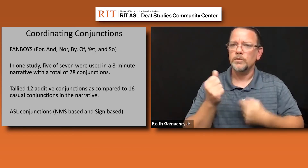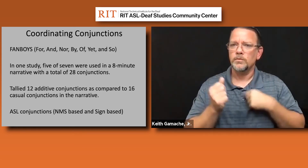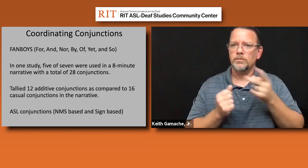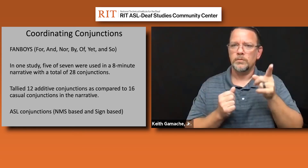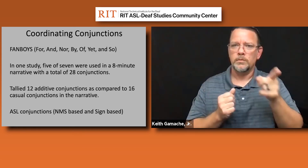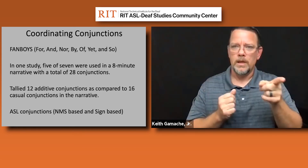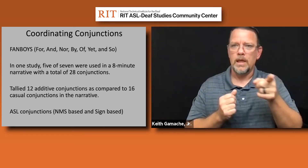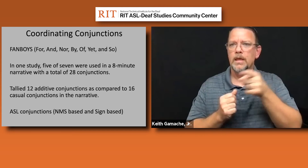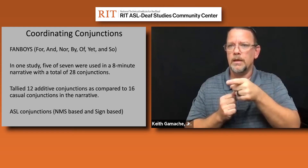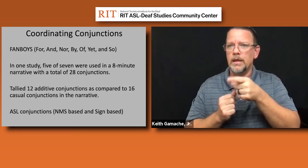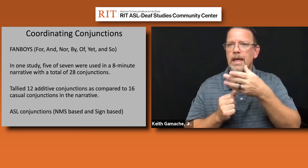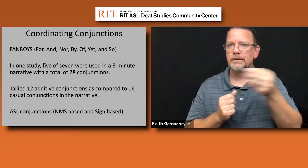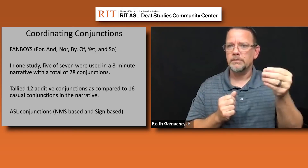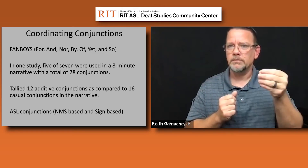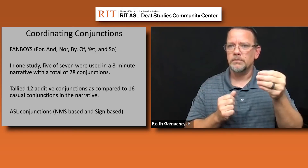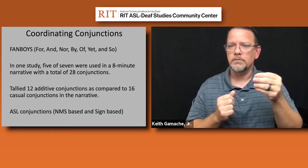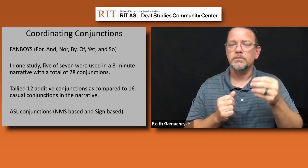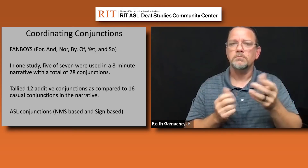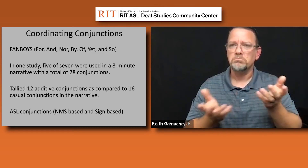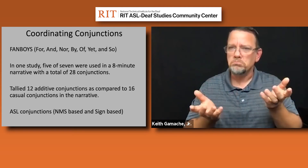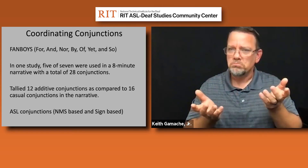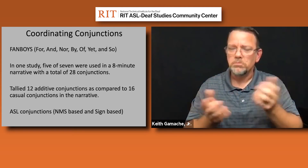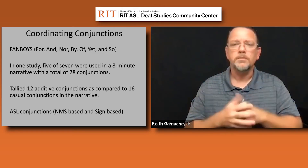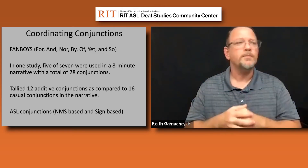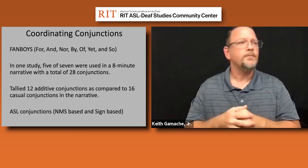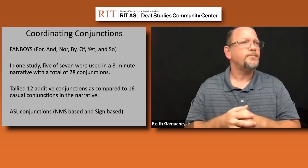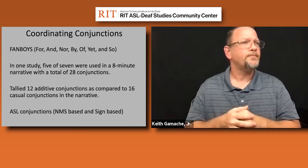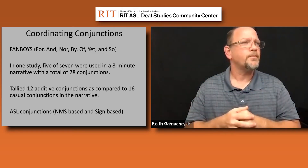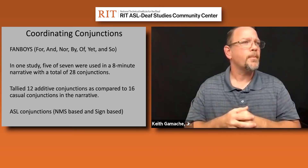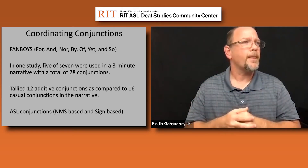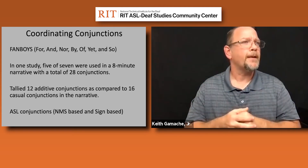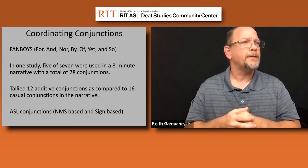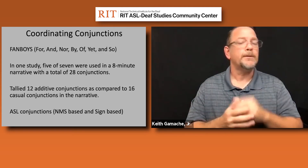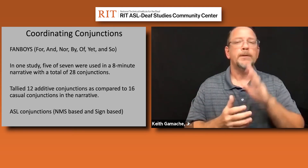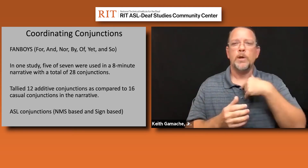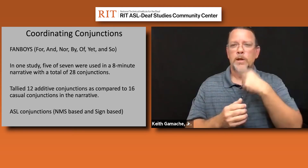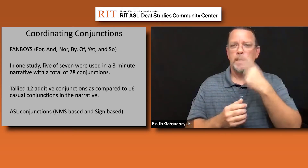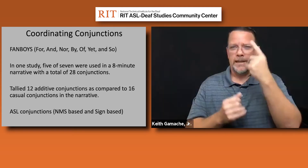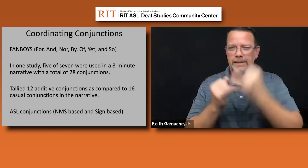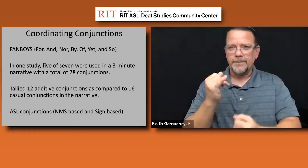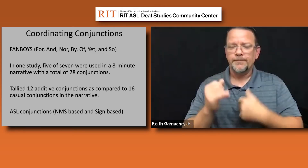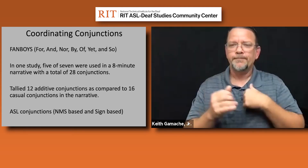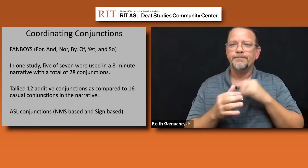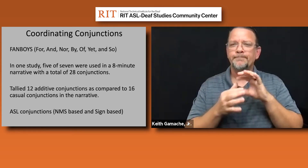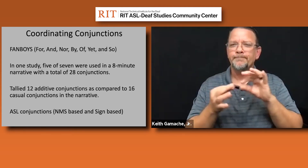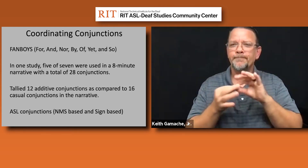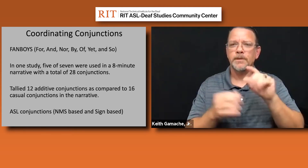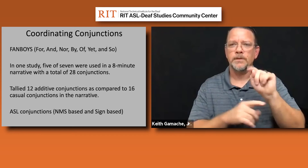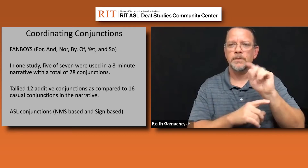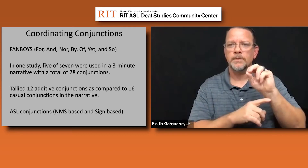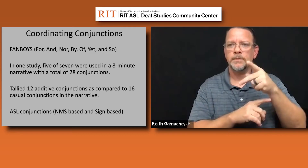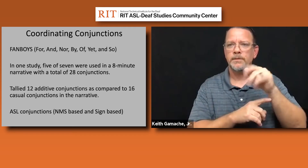When you sign it in a certain way, in the correct way, it's more clear as to what you're trying to get across,